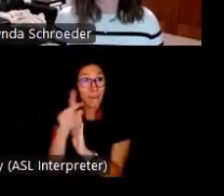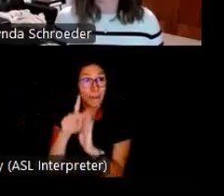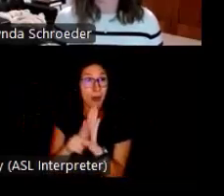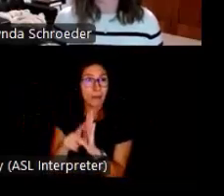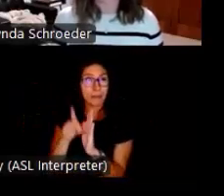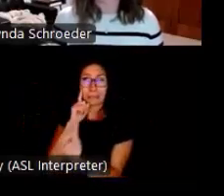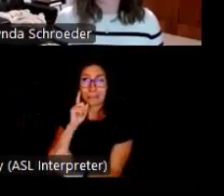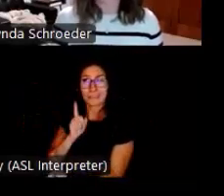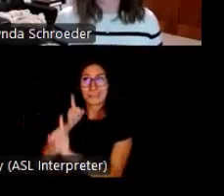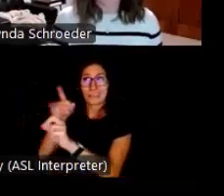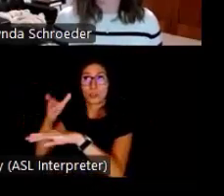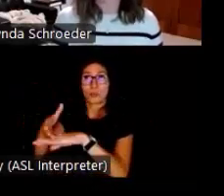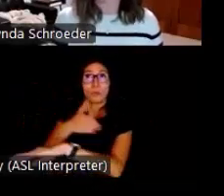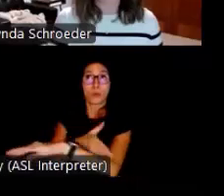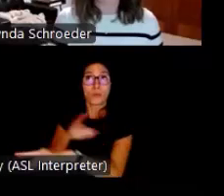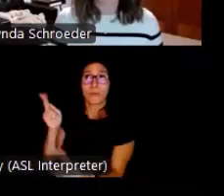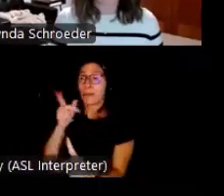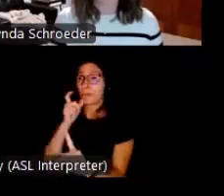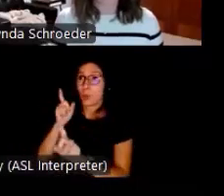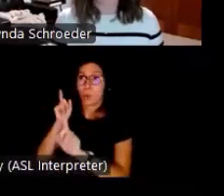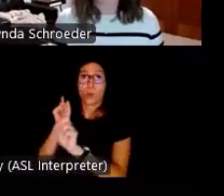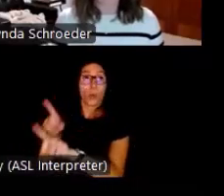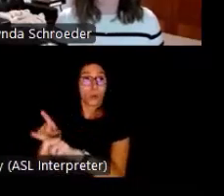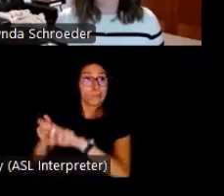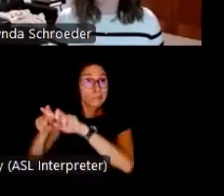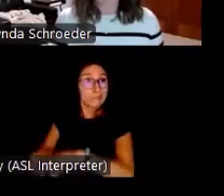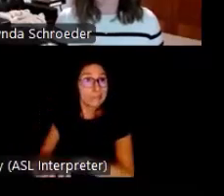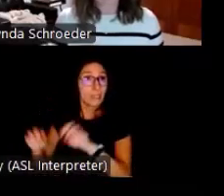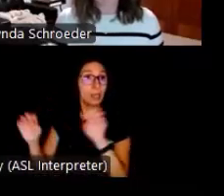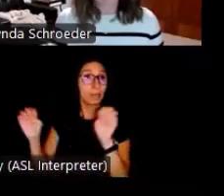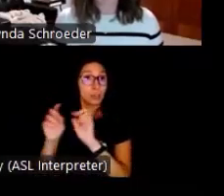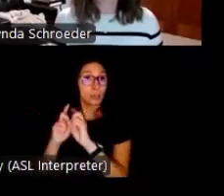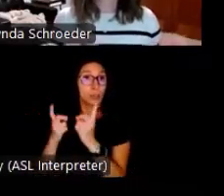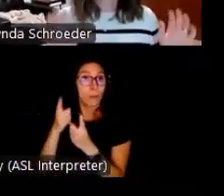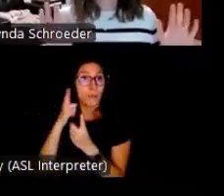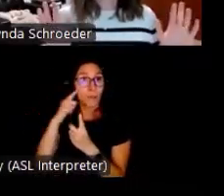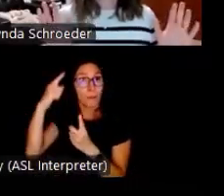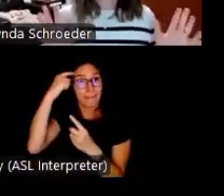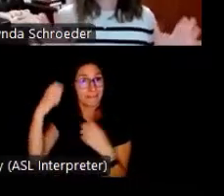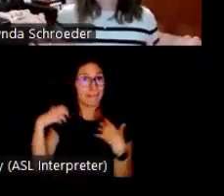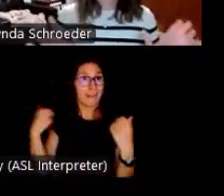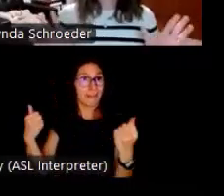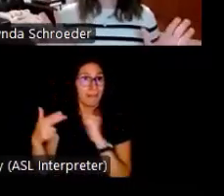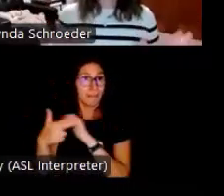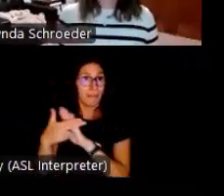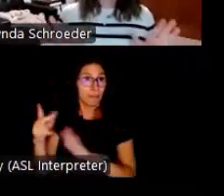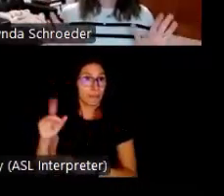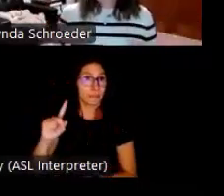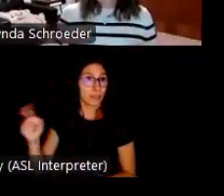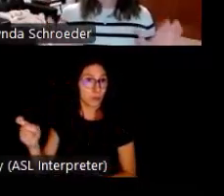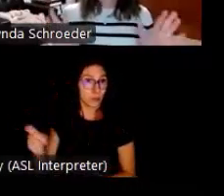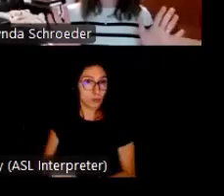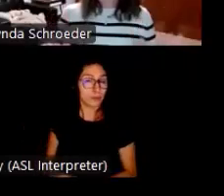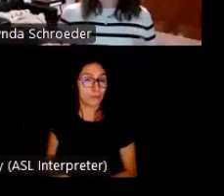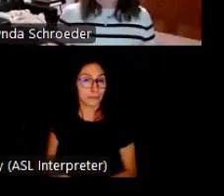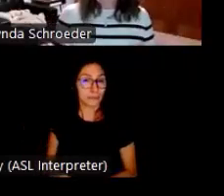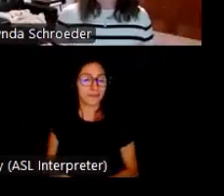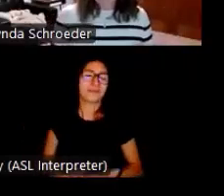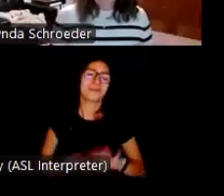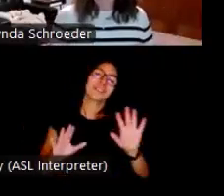using the emergency department for mental health diagnoses. We did still write a journal publication.